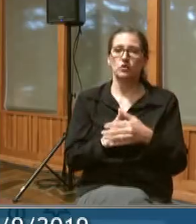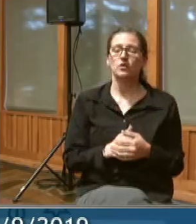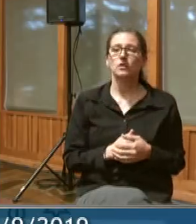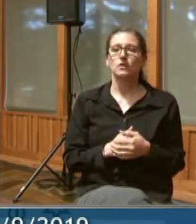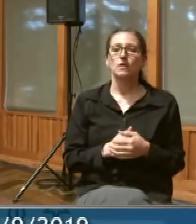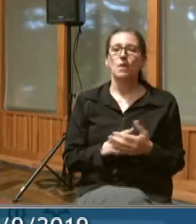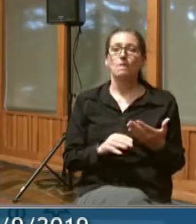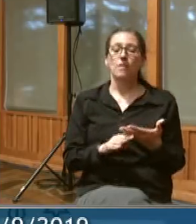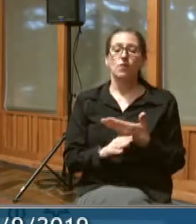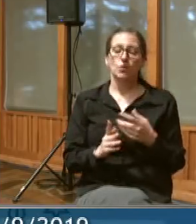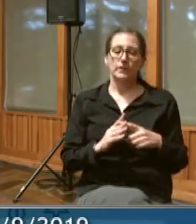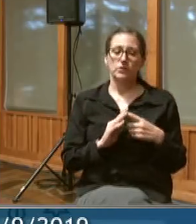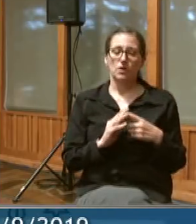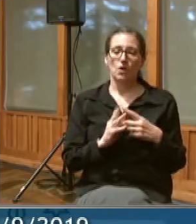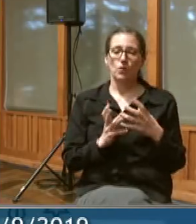TO DECISION MAKERS INFORM THIS BUDGET AND FUTURE BUDGETS AND